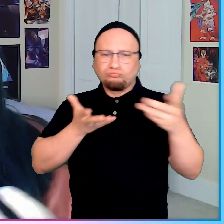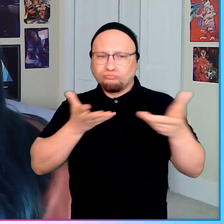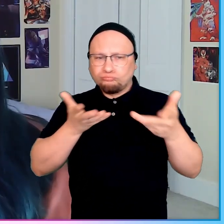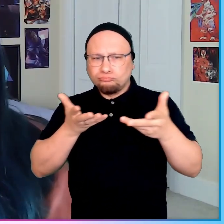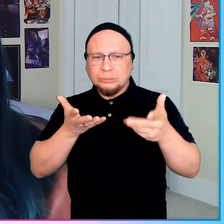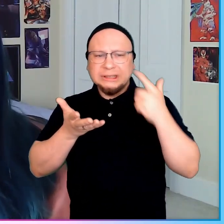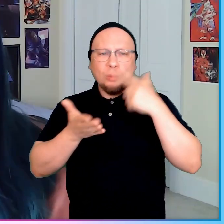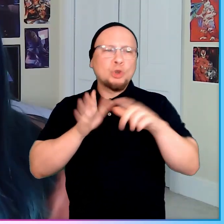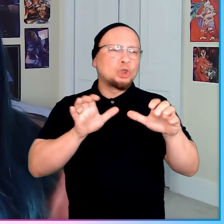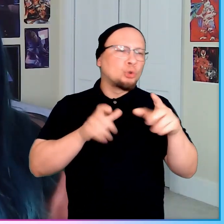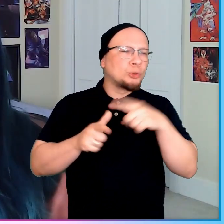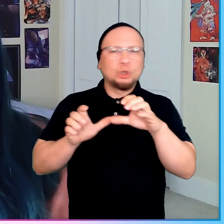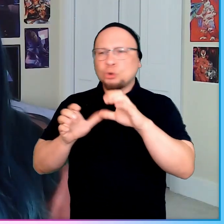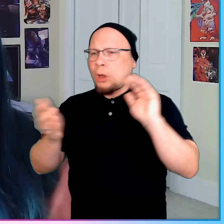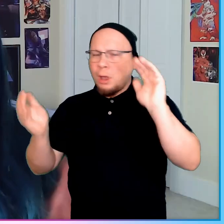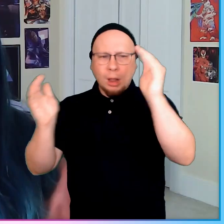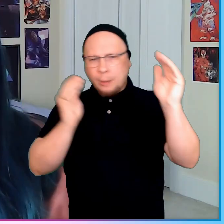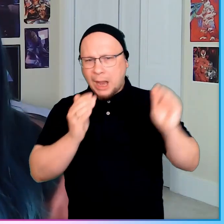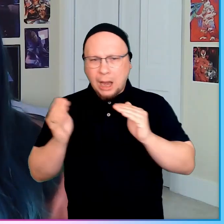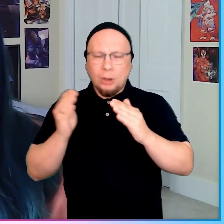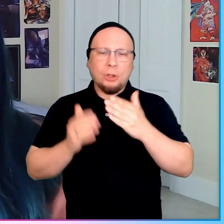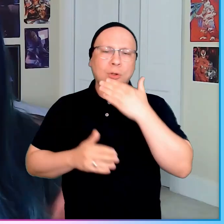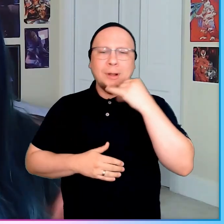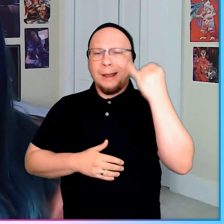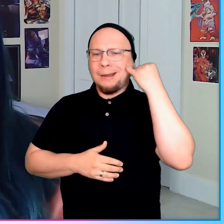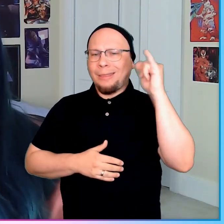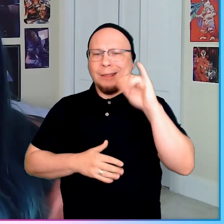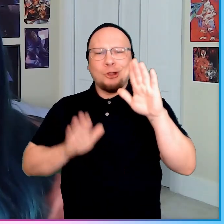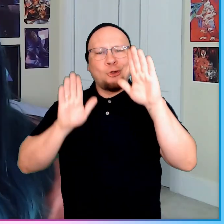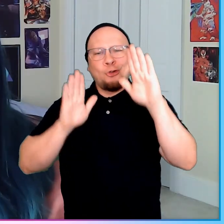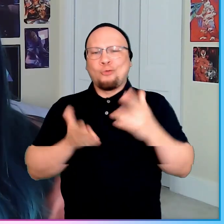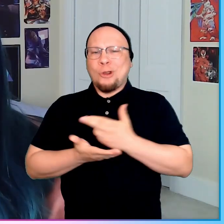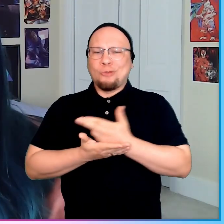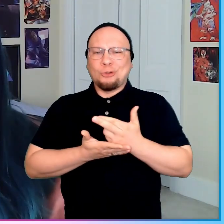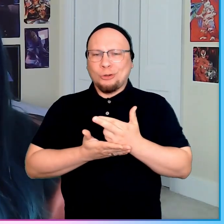more accessible is also one of the greatest resources we have.